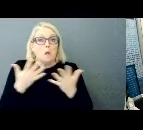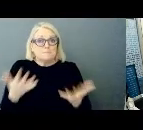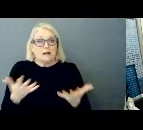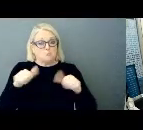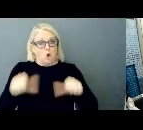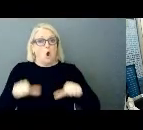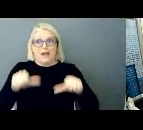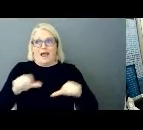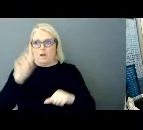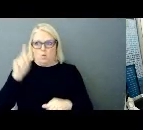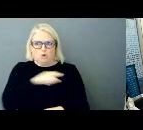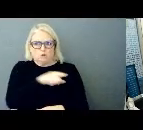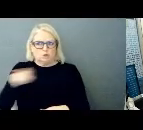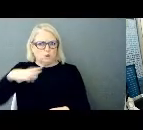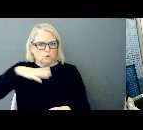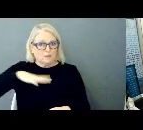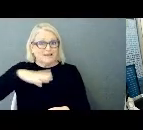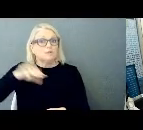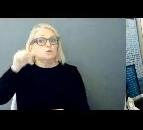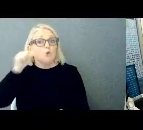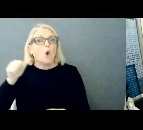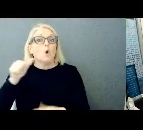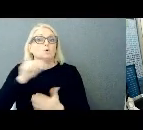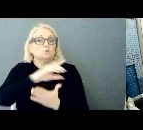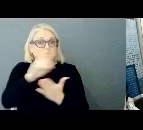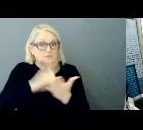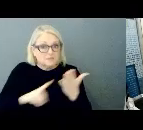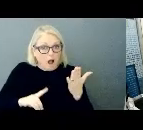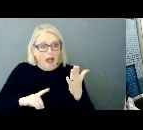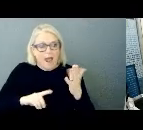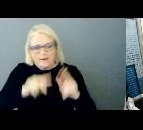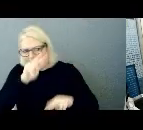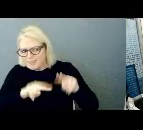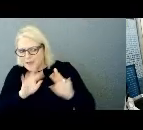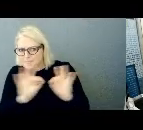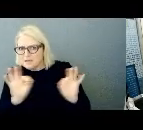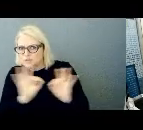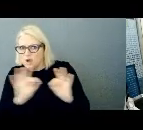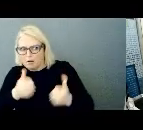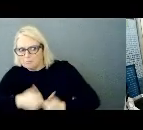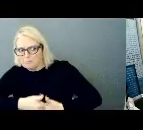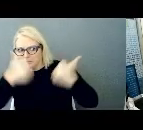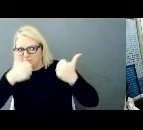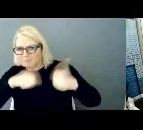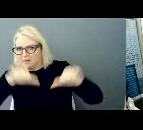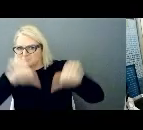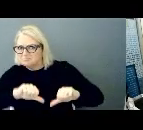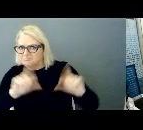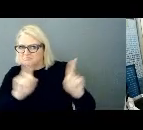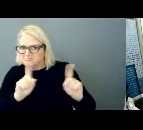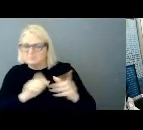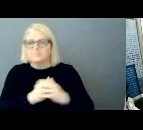in order to design and then to measure quality services?" And you need to know, in many ways,